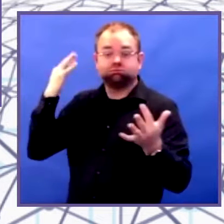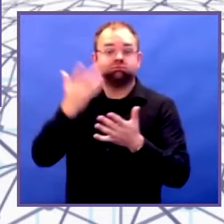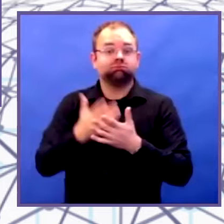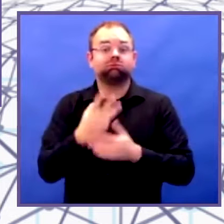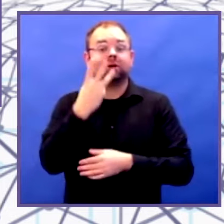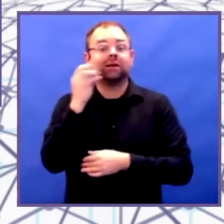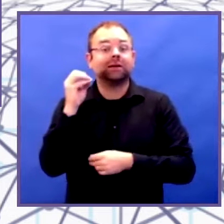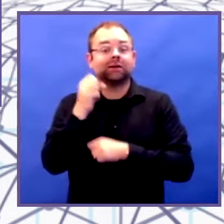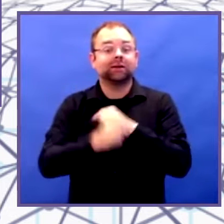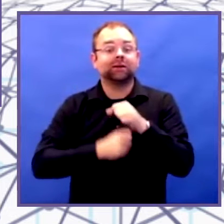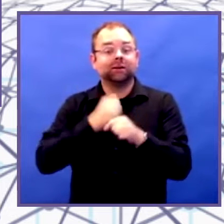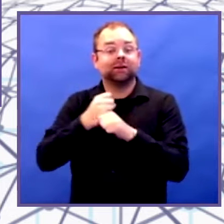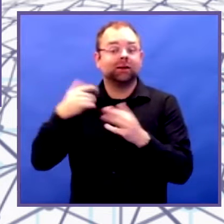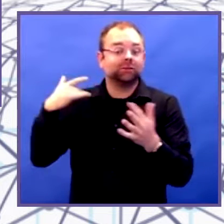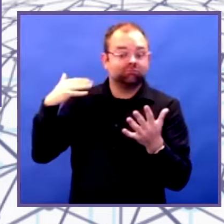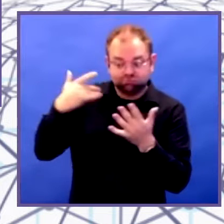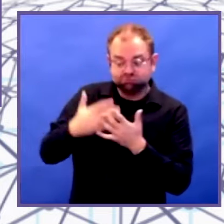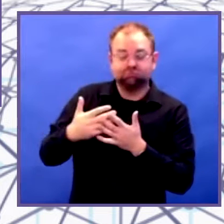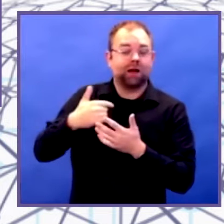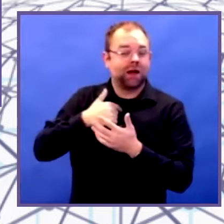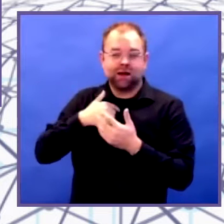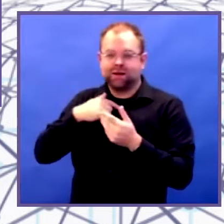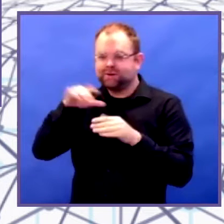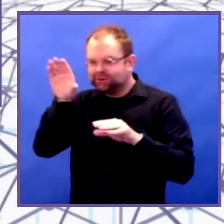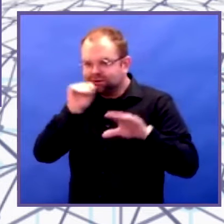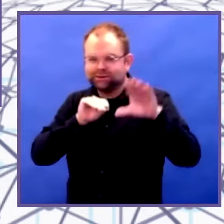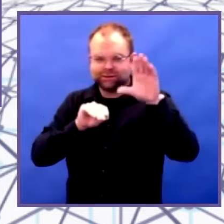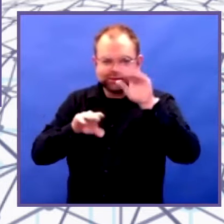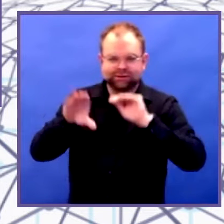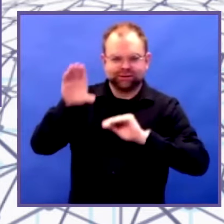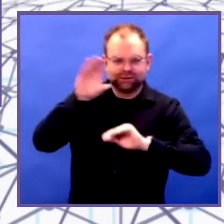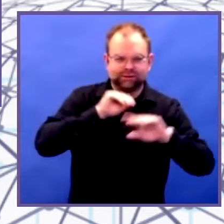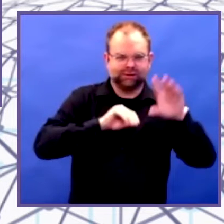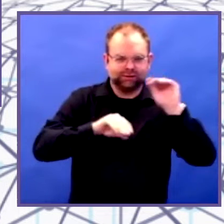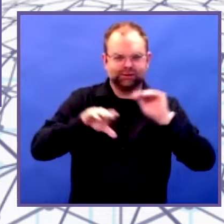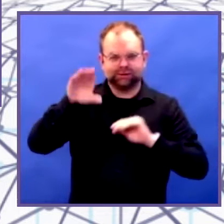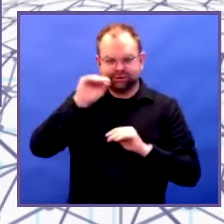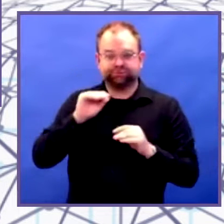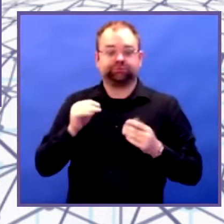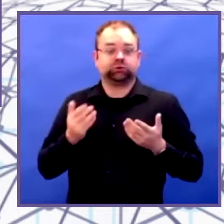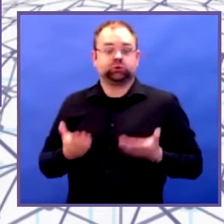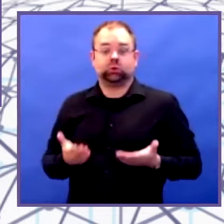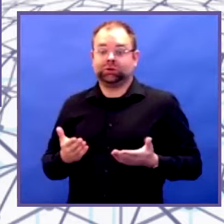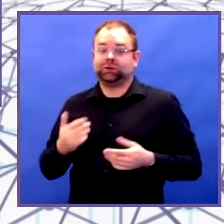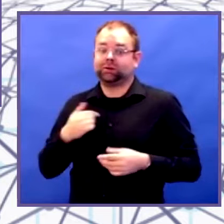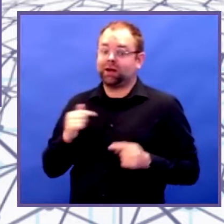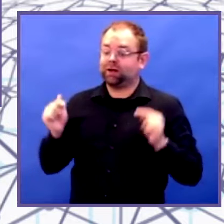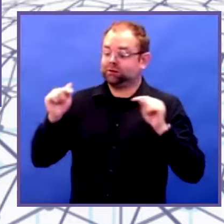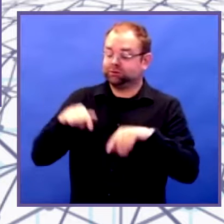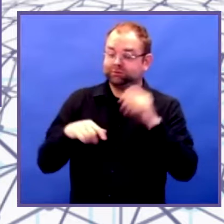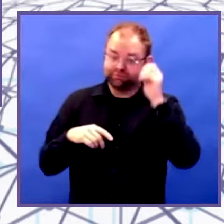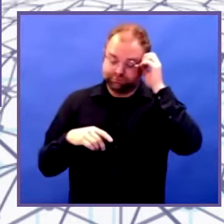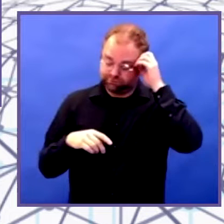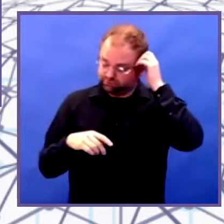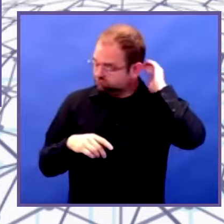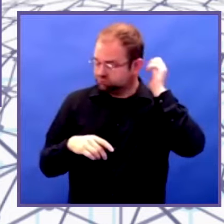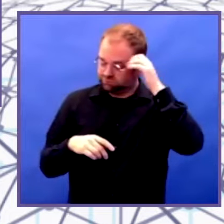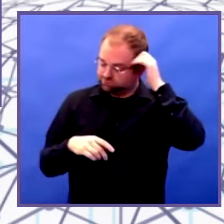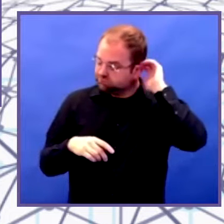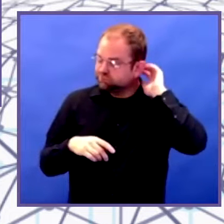And just that alone having assistive technology and health priority in the same sentence is